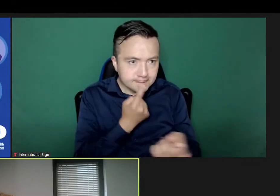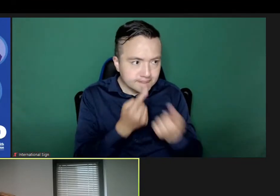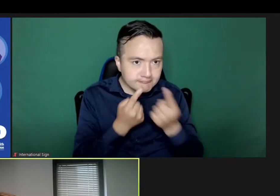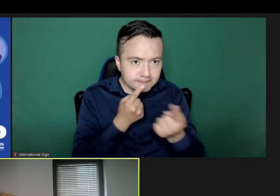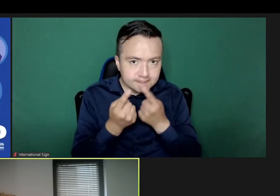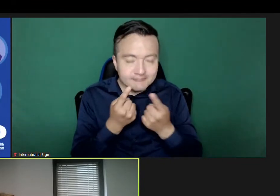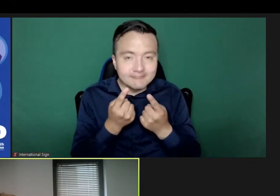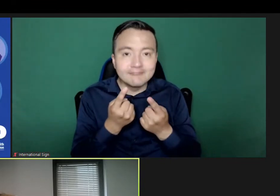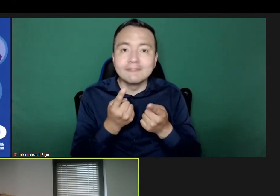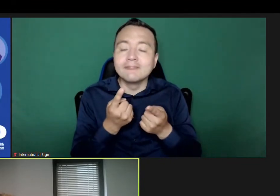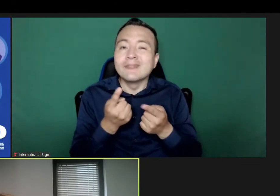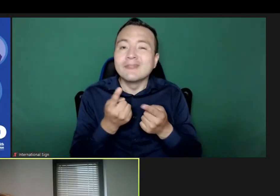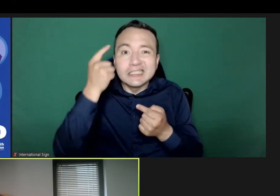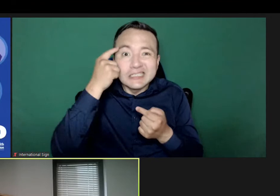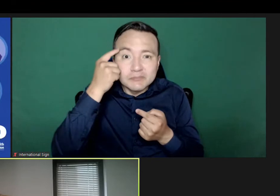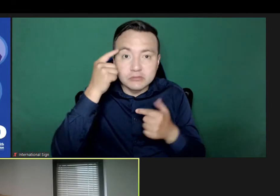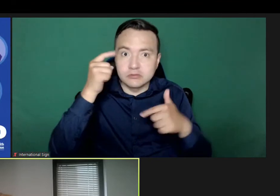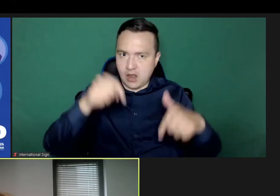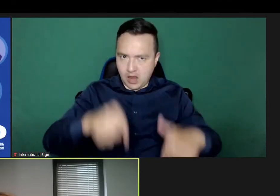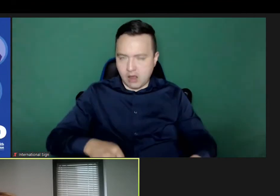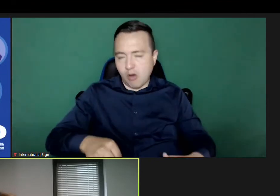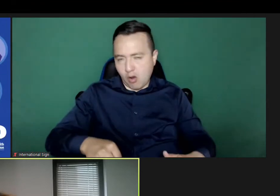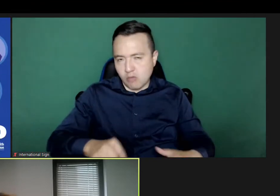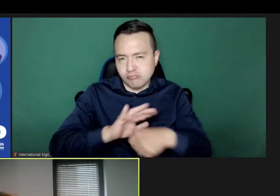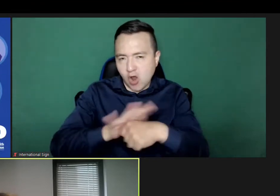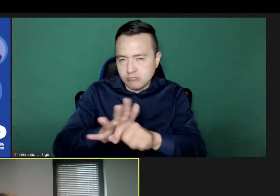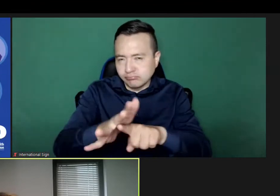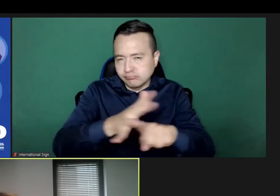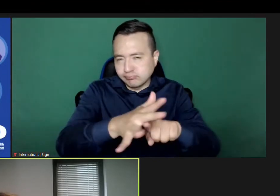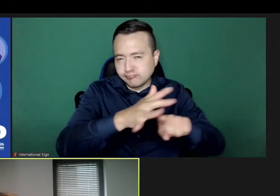health ministries, to discuss the finance ministry too -- that